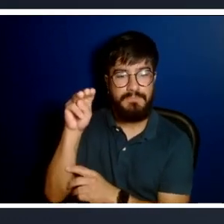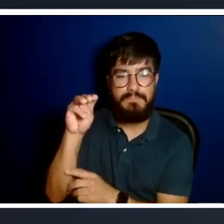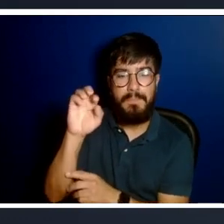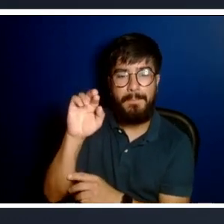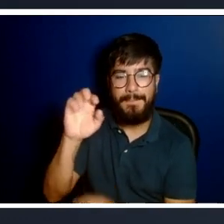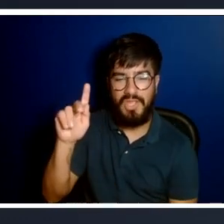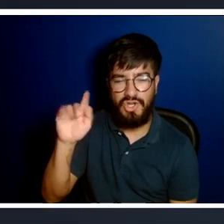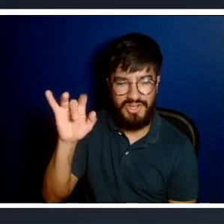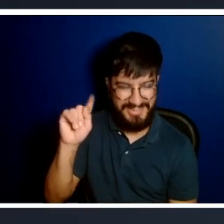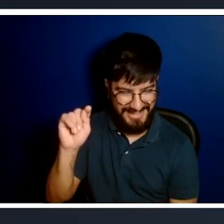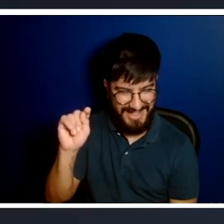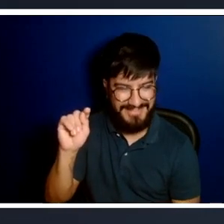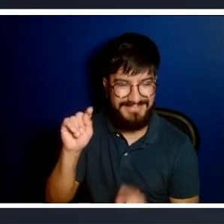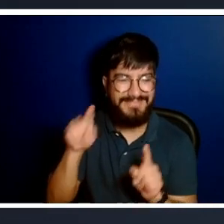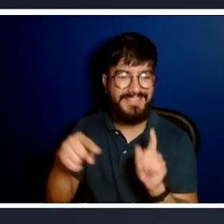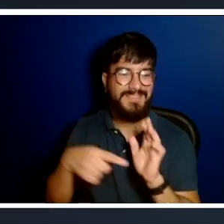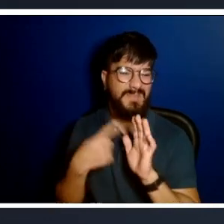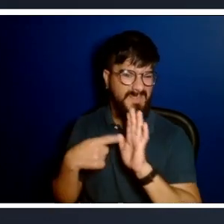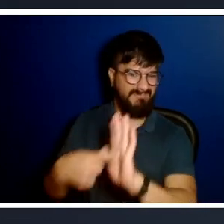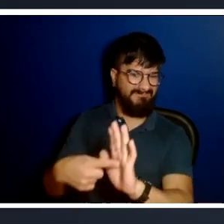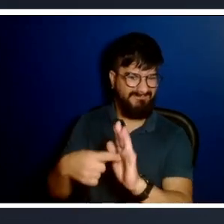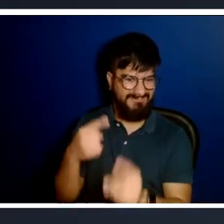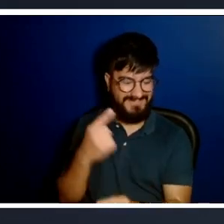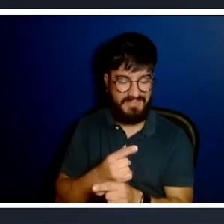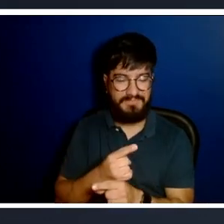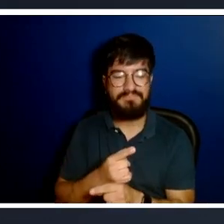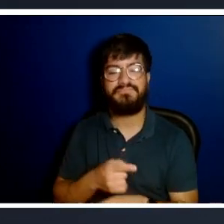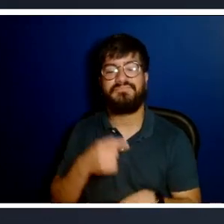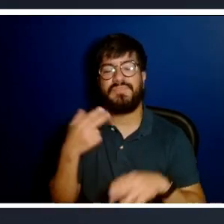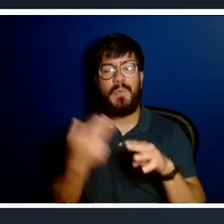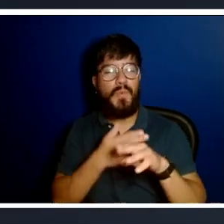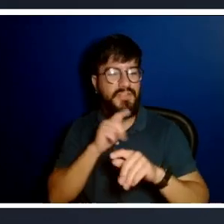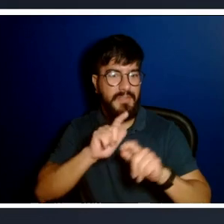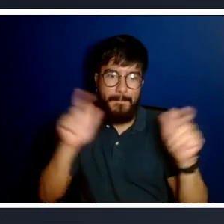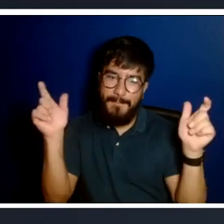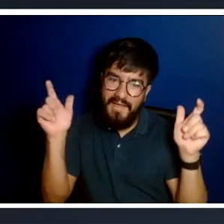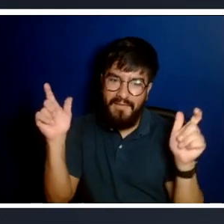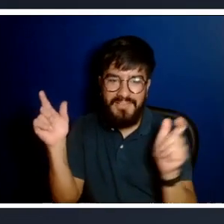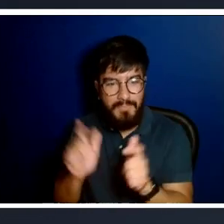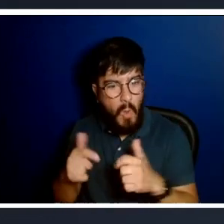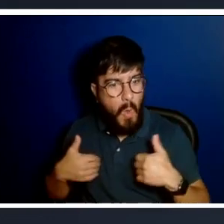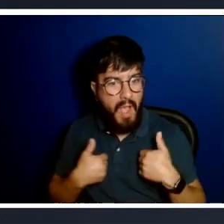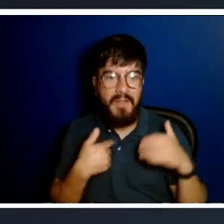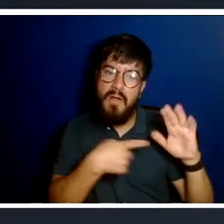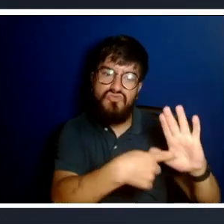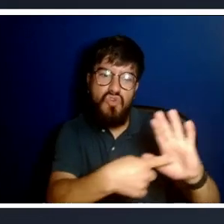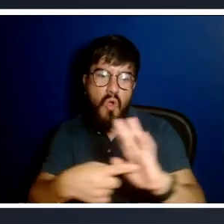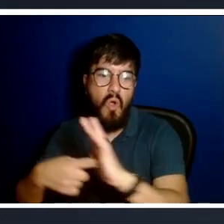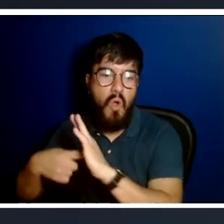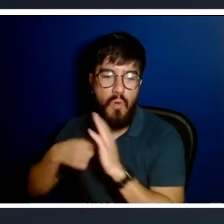yes, we use big animals, big and small. We see them all and we go all over the zoo. So, again,